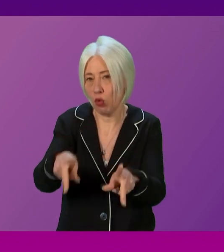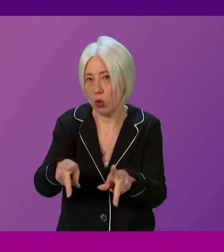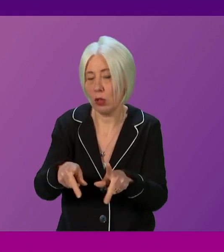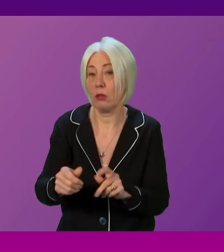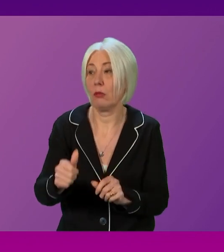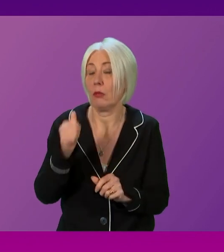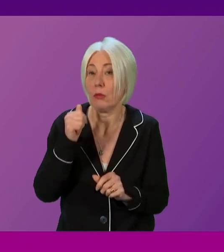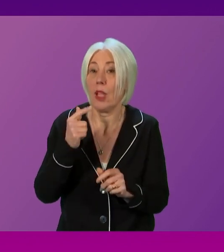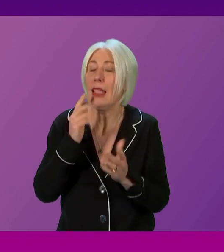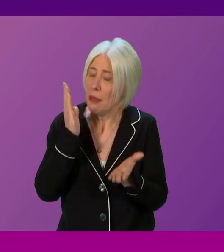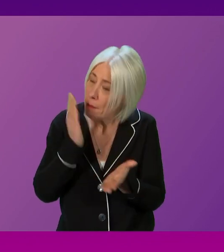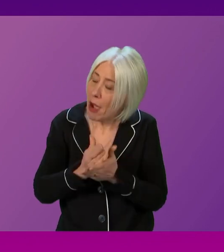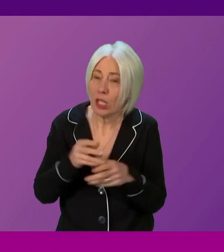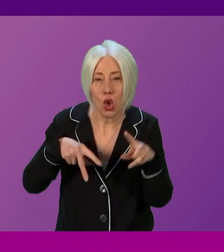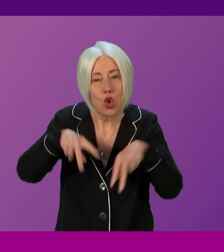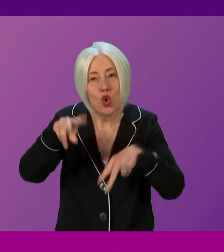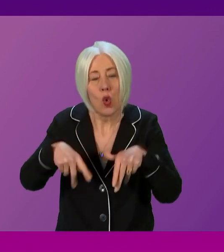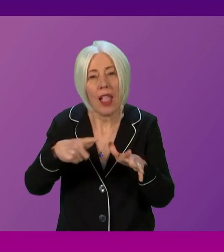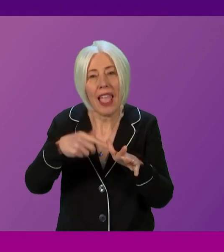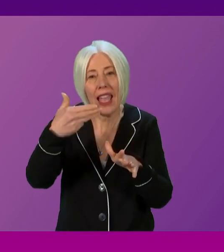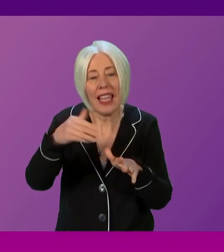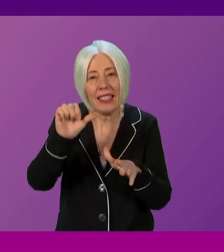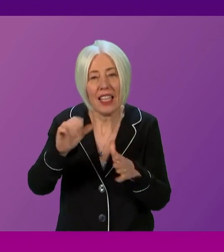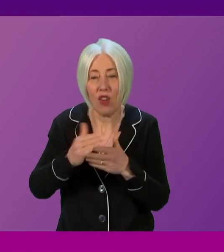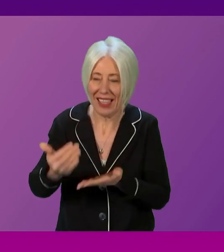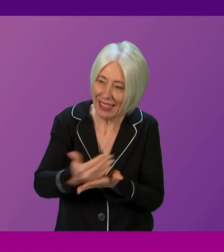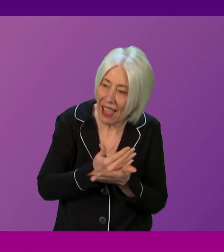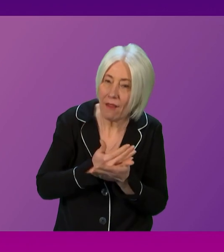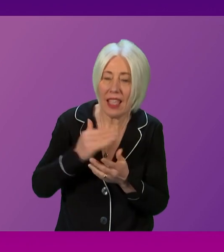“we must dual the A96 for safety, equity and environmental reasons”.